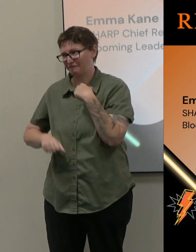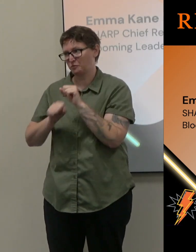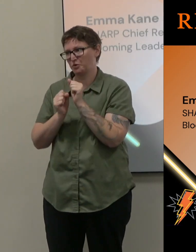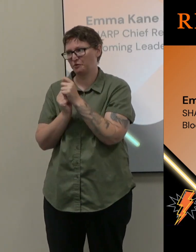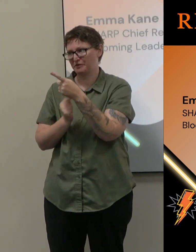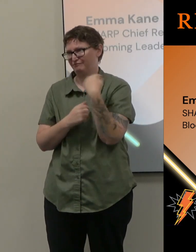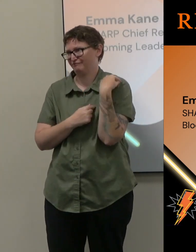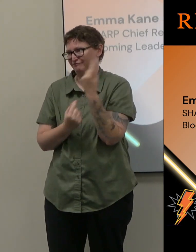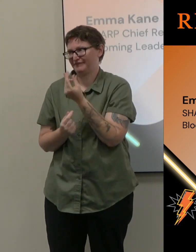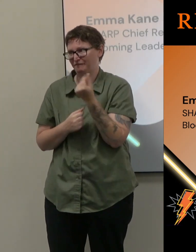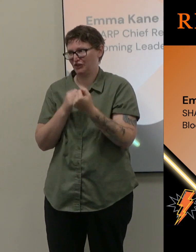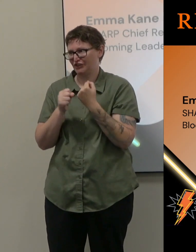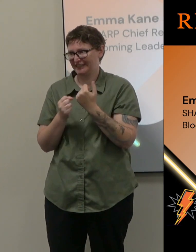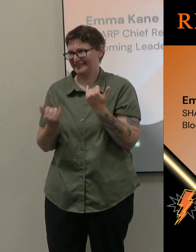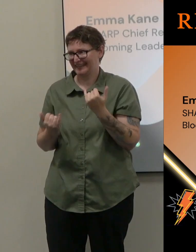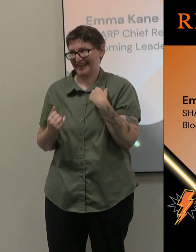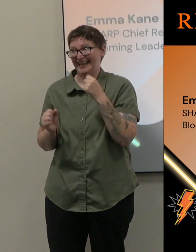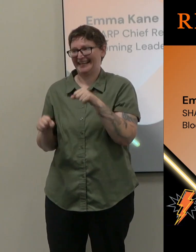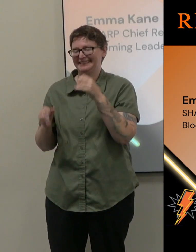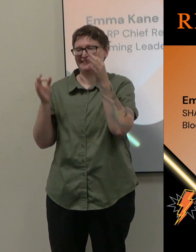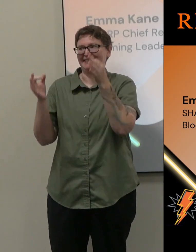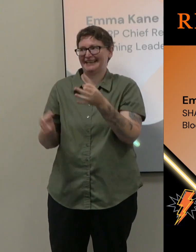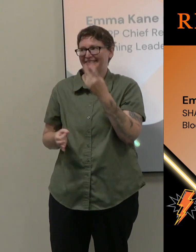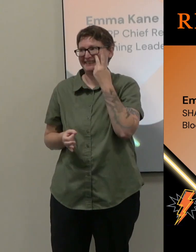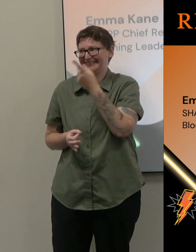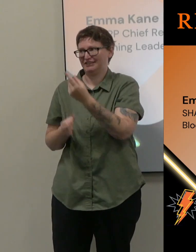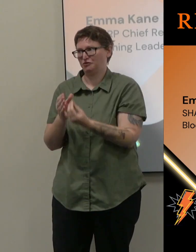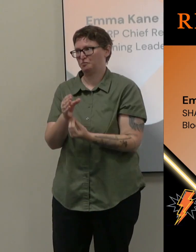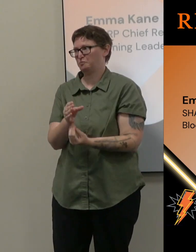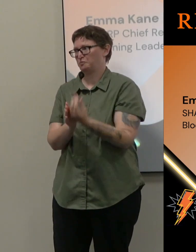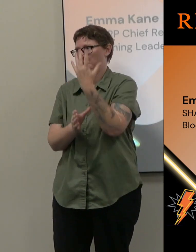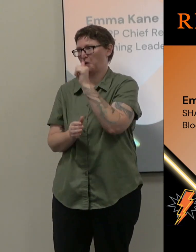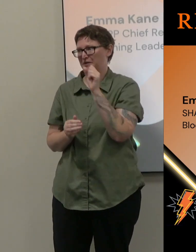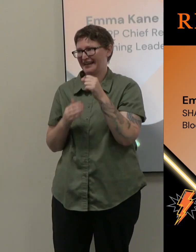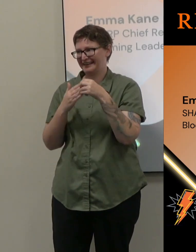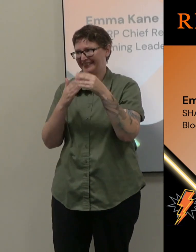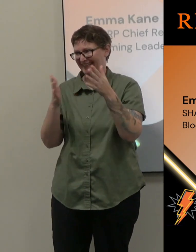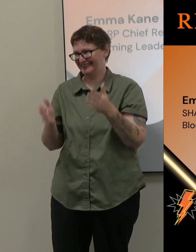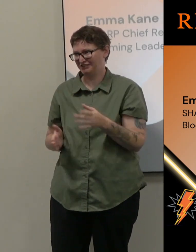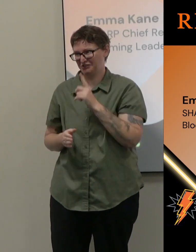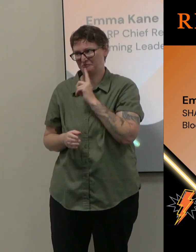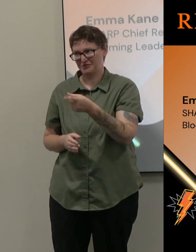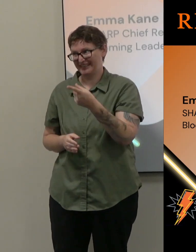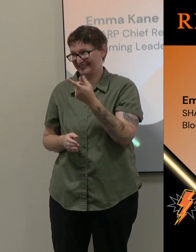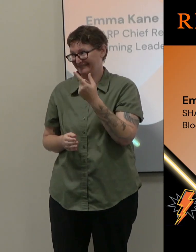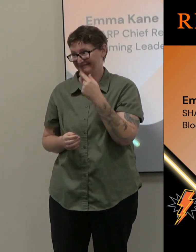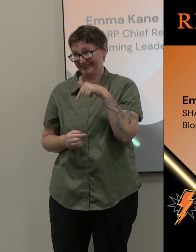I really just wanted to say I'm really proud of you. I've been working with you for the last few years, and I can definitely see your growth as a leader,